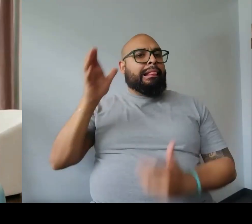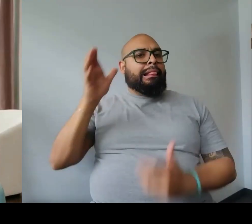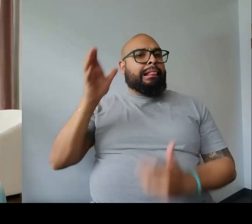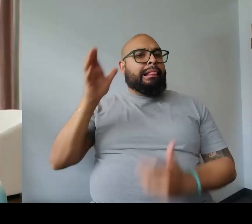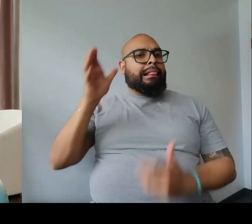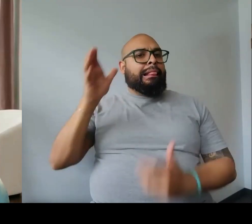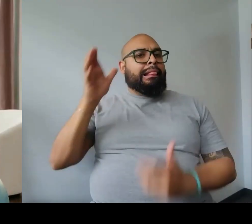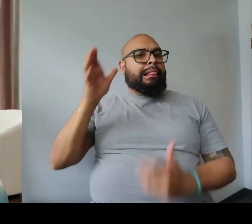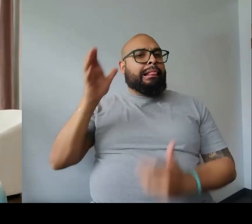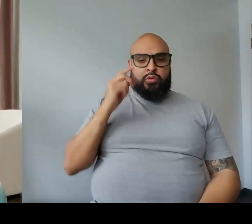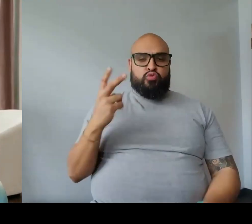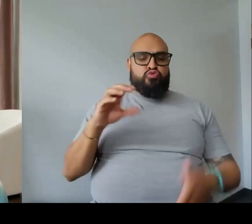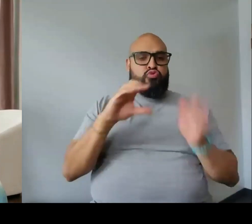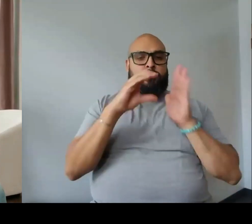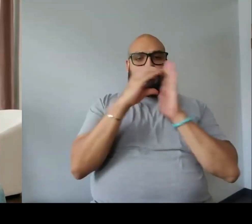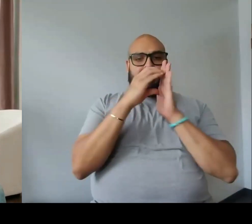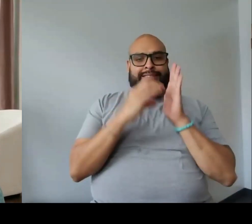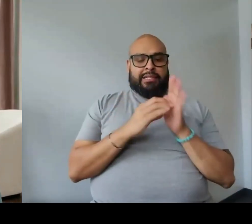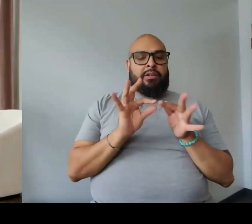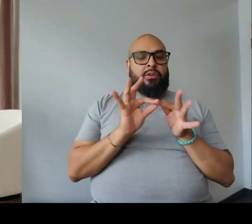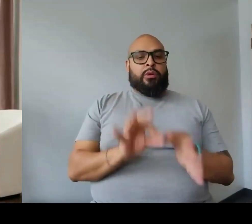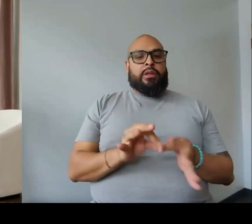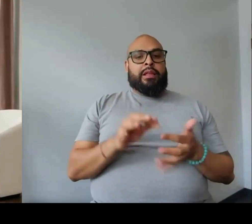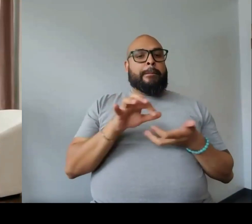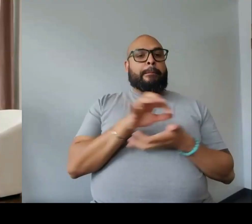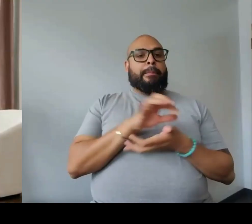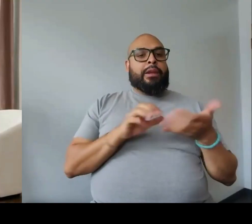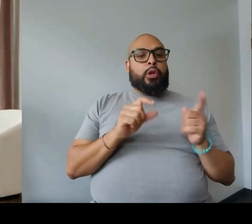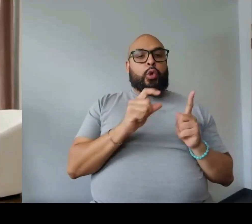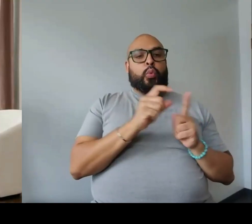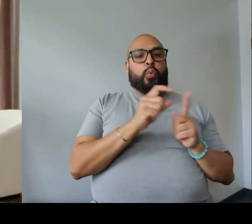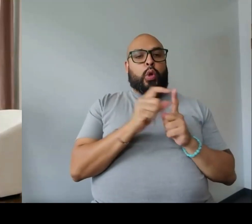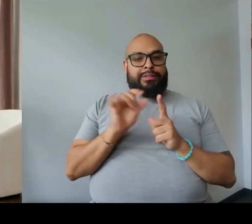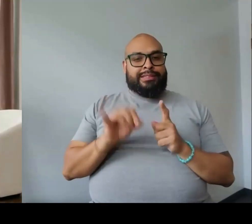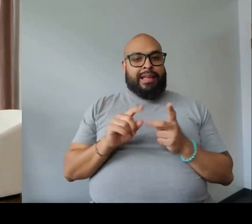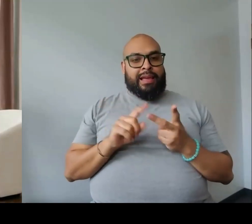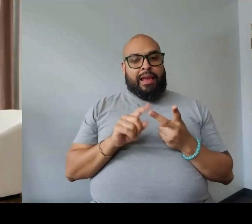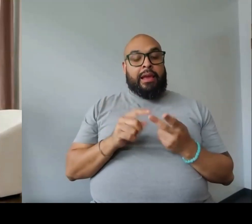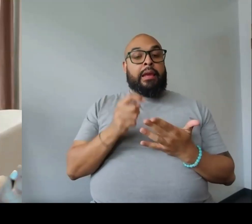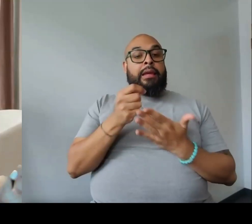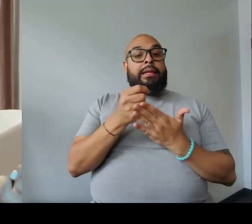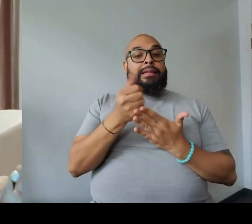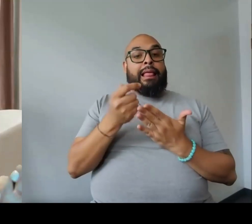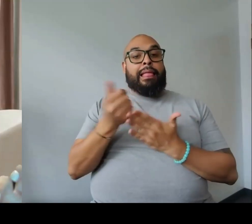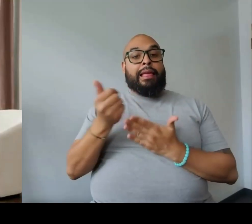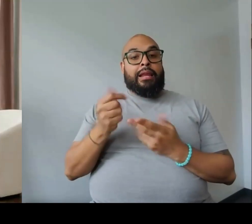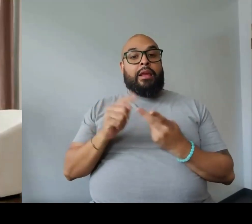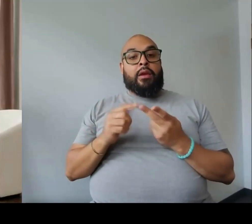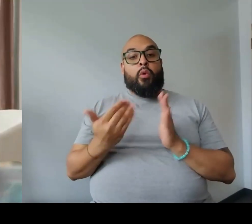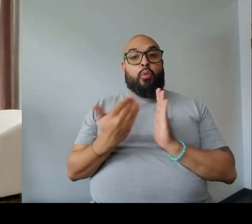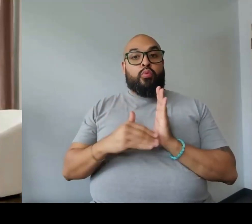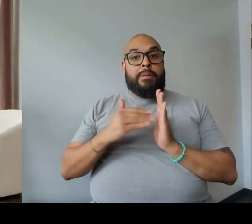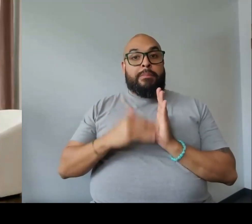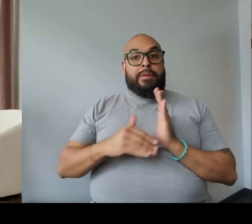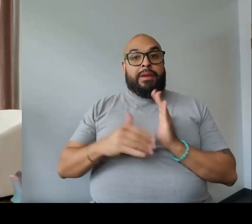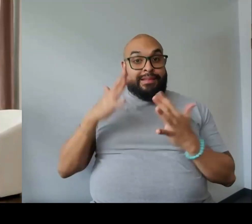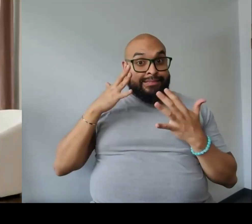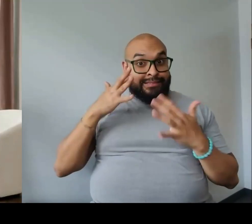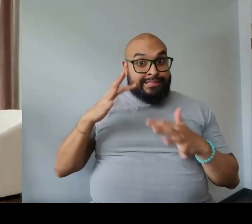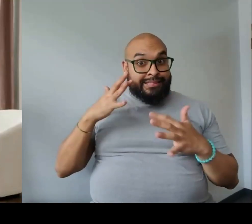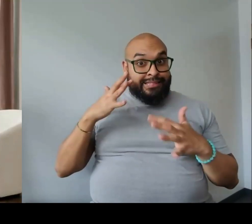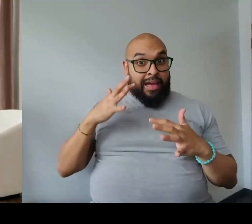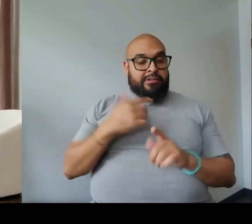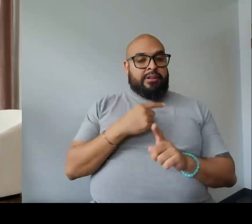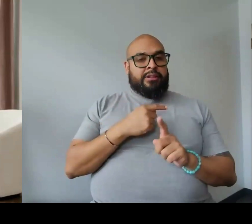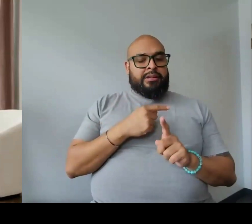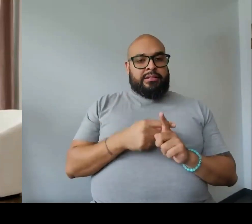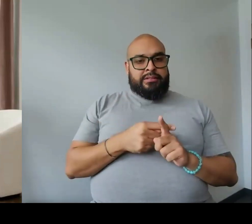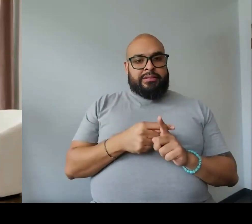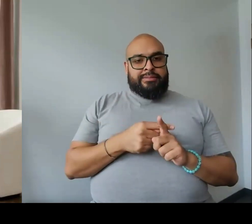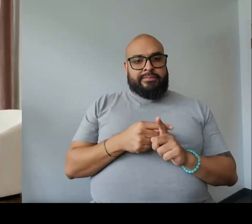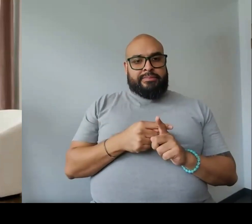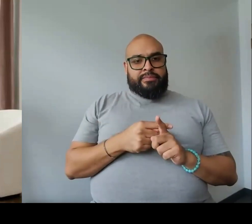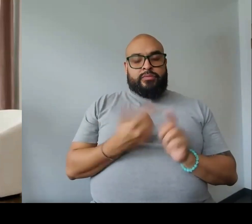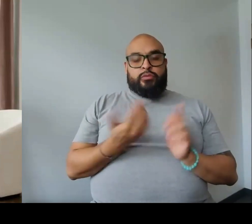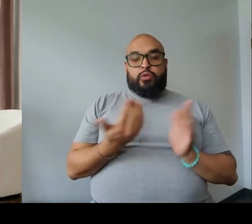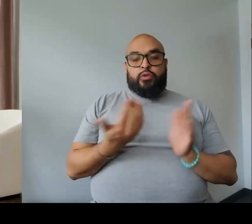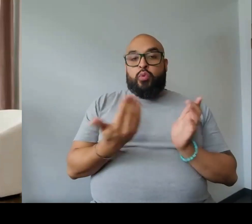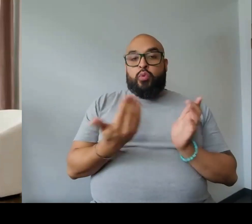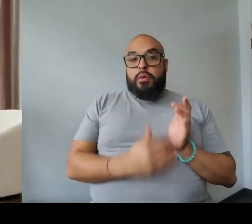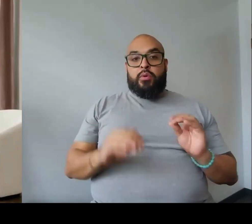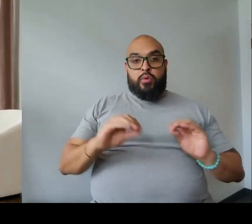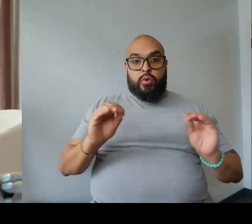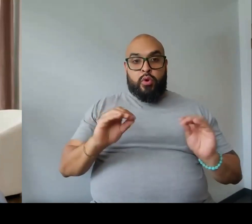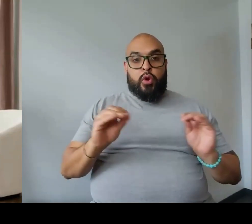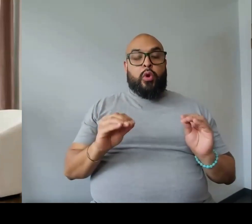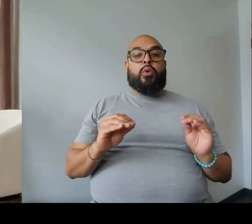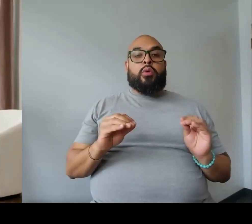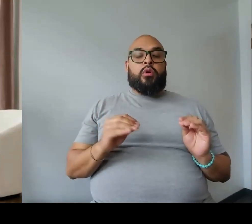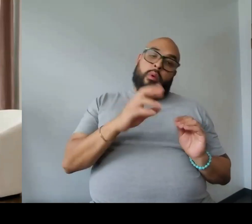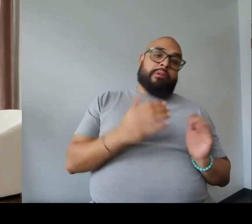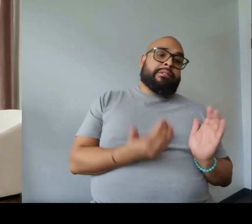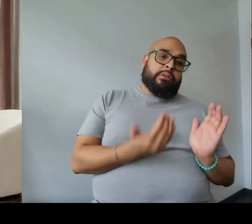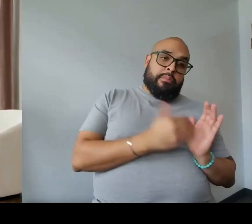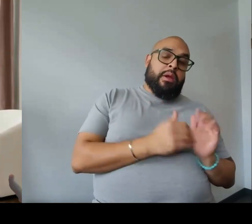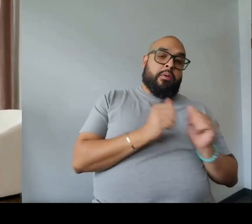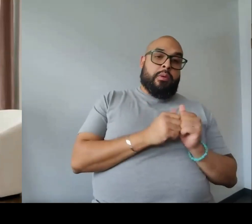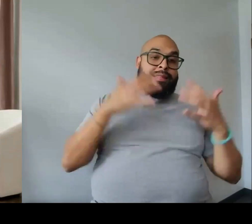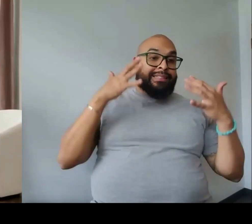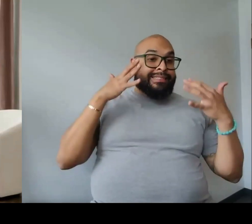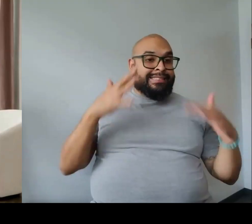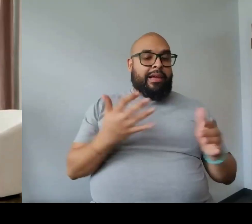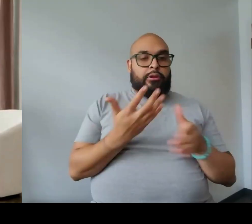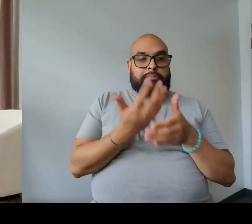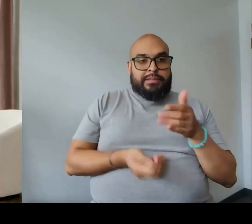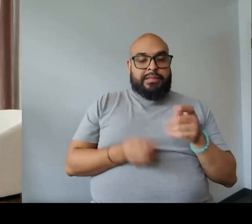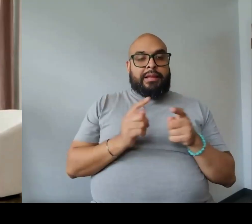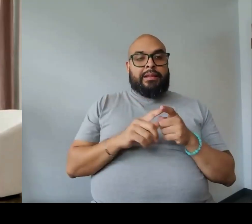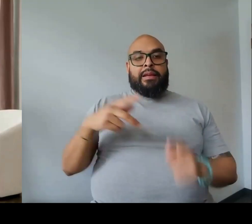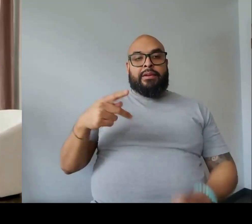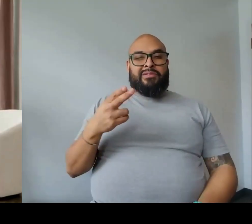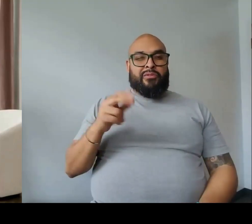sections that deal with blending words and, deleting, repeating a sound, repeat it but repeat it without a sound missing, the phoneme isolation, the memory for digits.